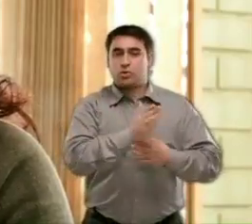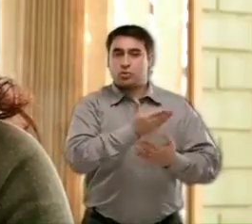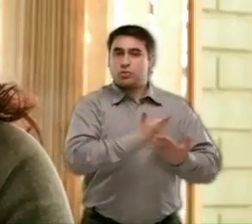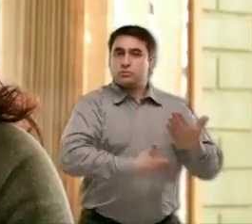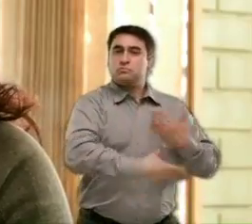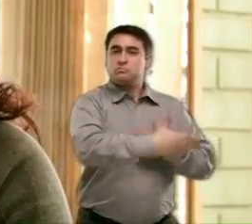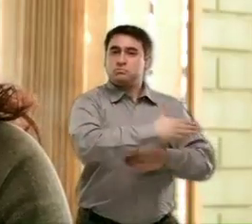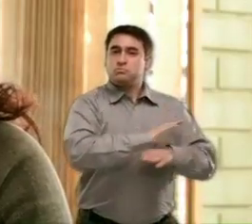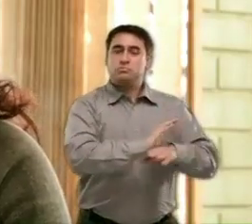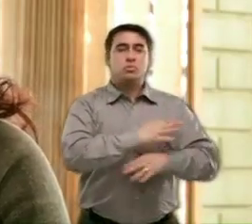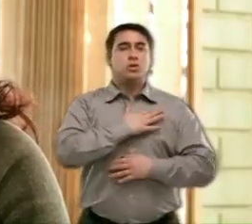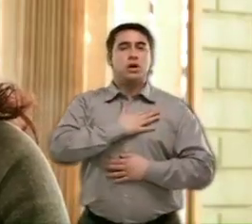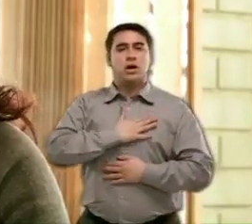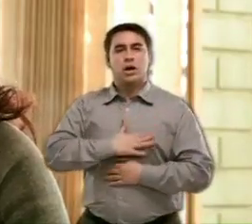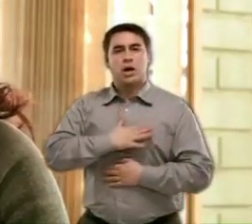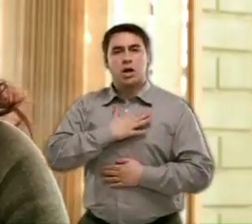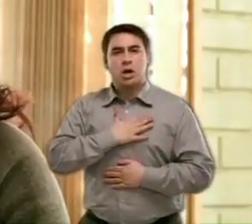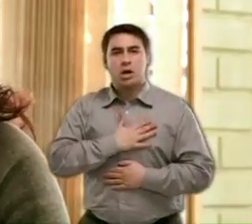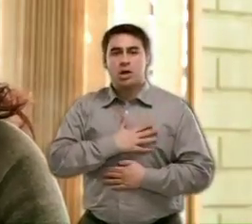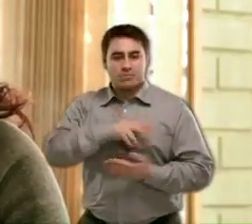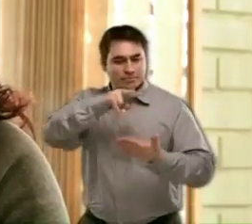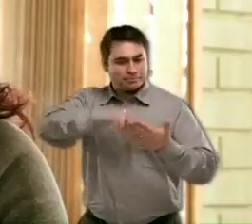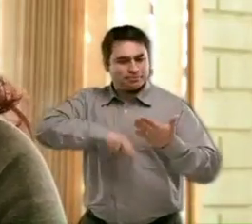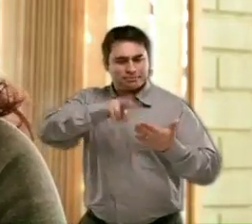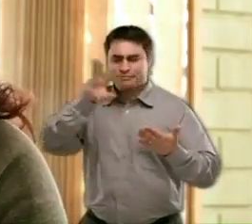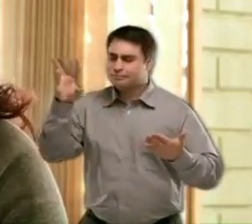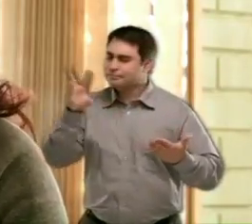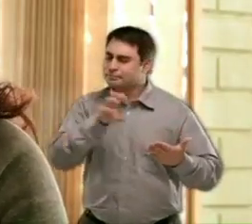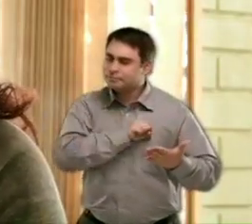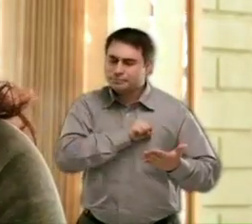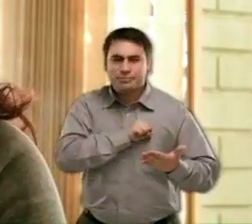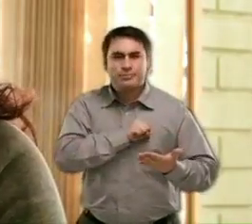who loves to read, something he did not before.